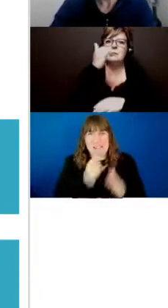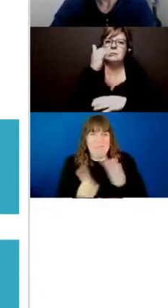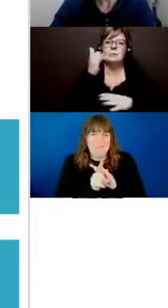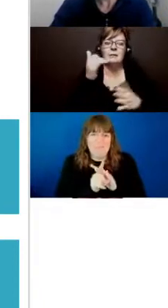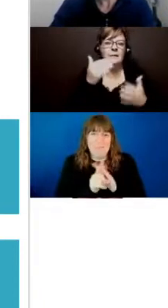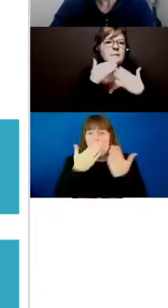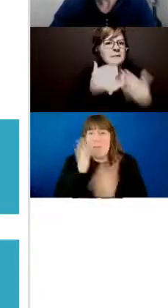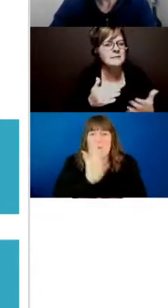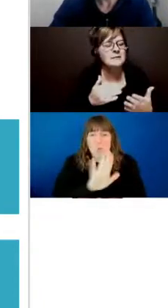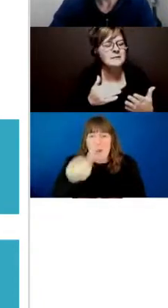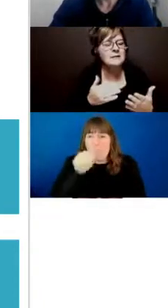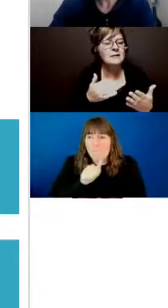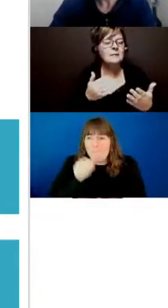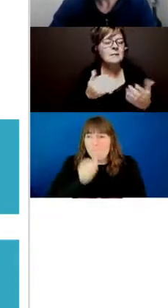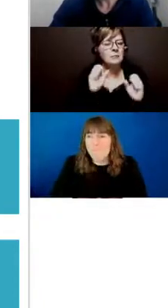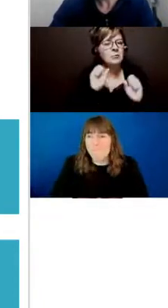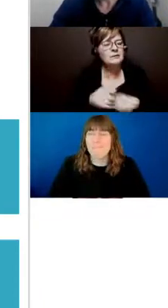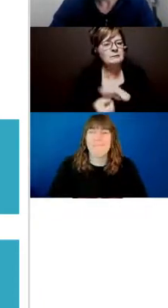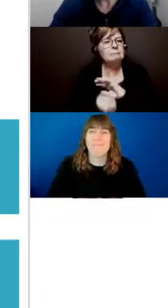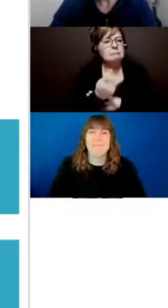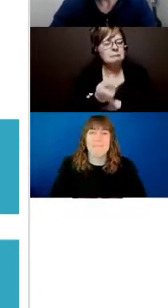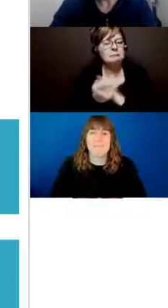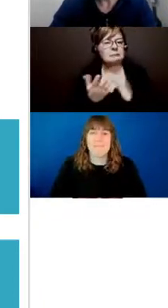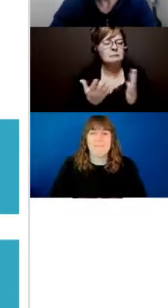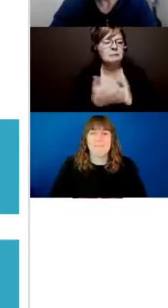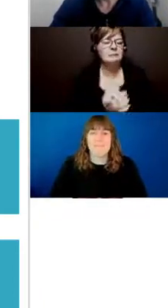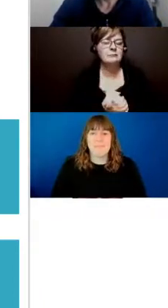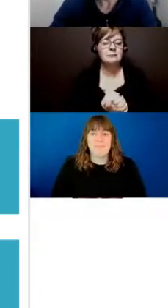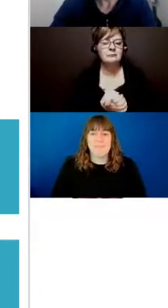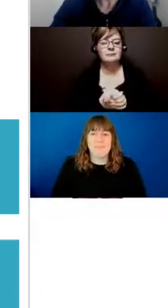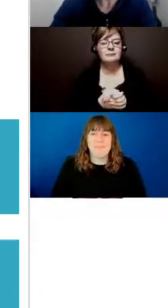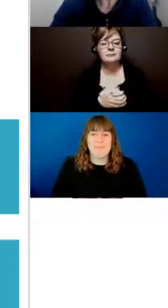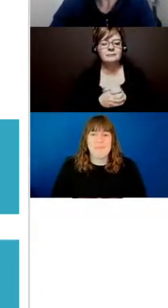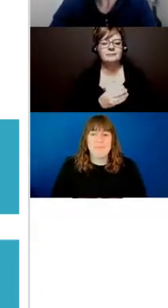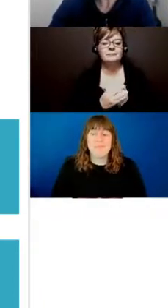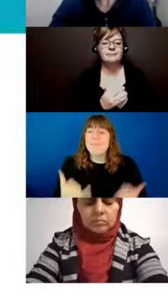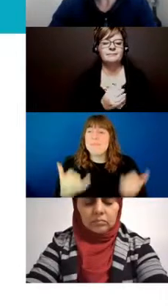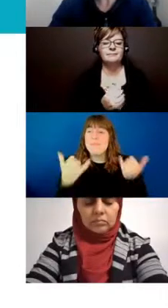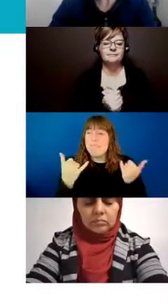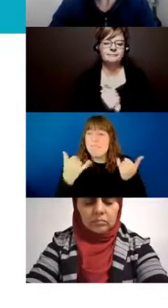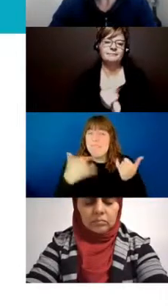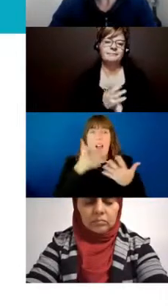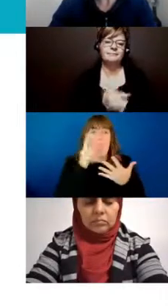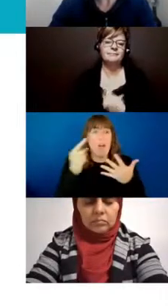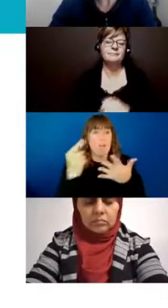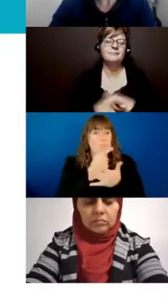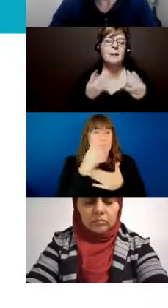now i'm going to be going over our accessibility components and agenda for today